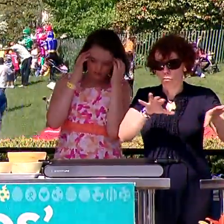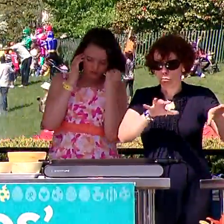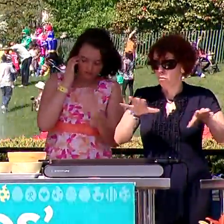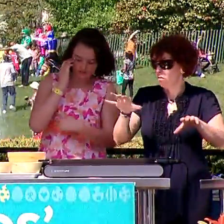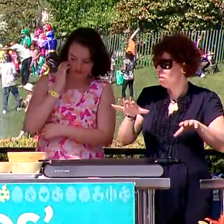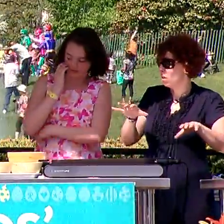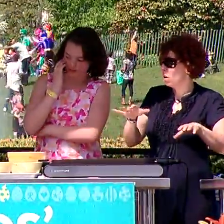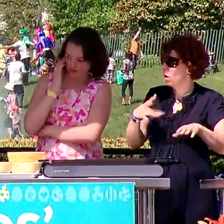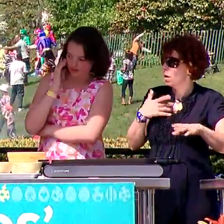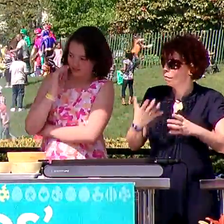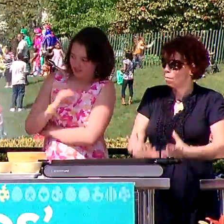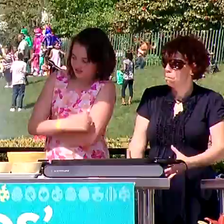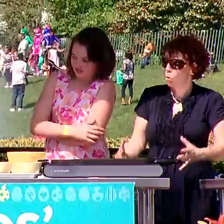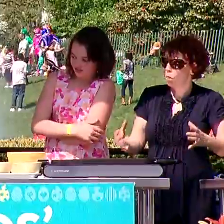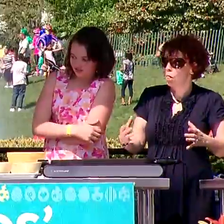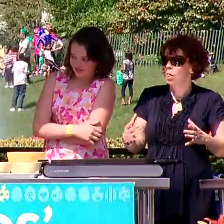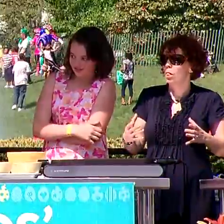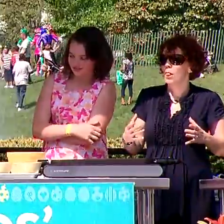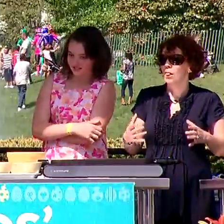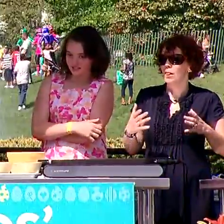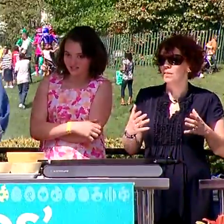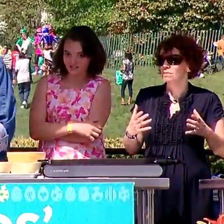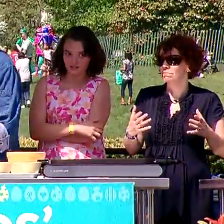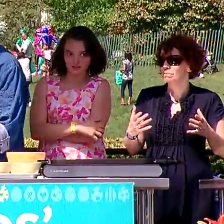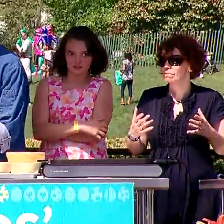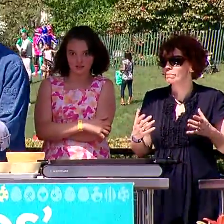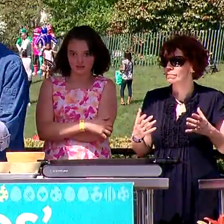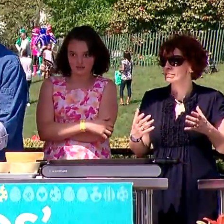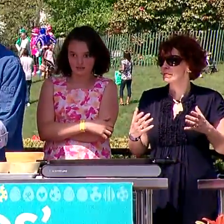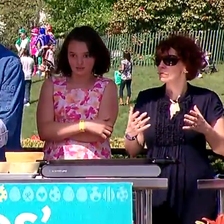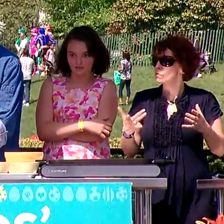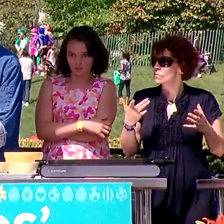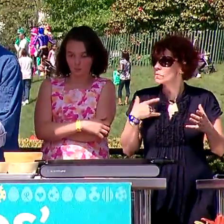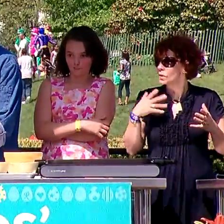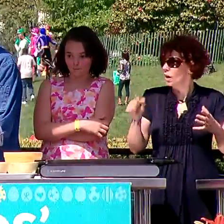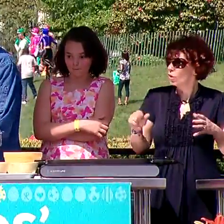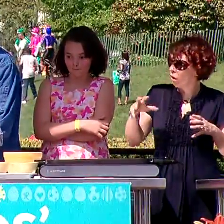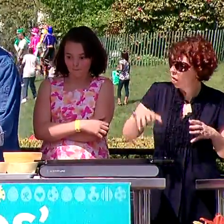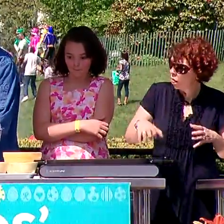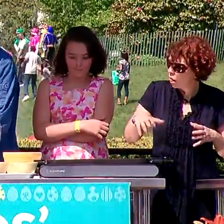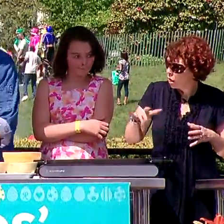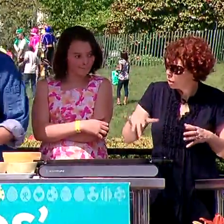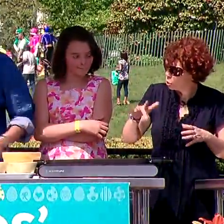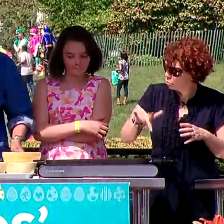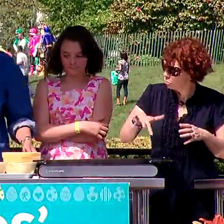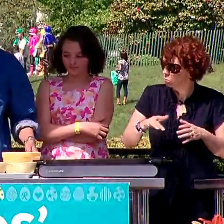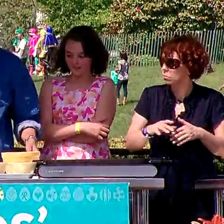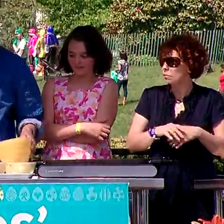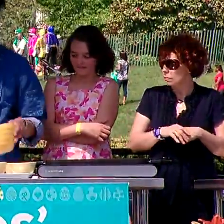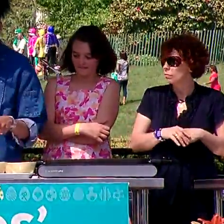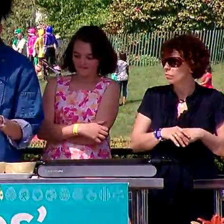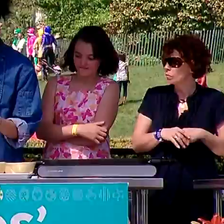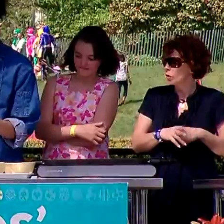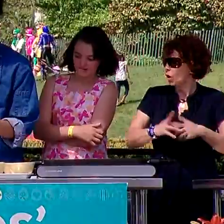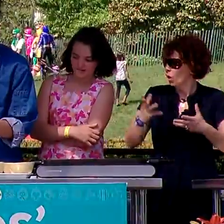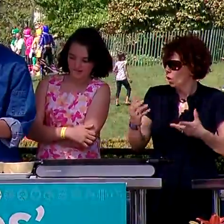bowl, can you reach up here, is it okay, you can sort of reach? All right. Do you want -- in your quesadilla,